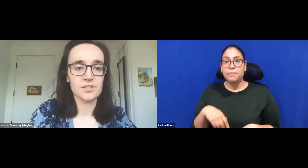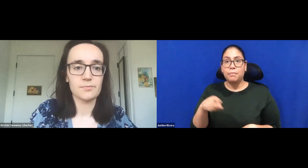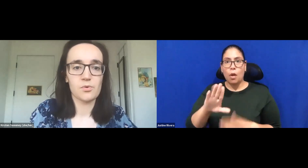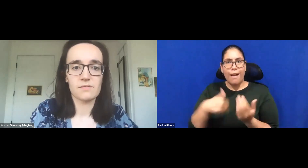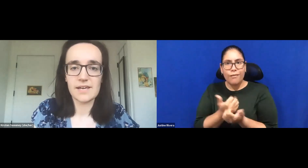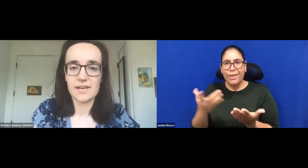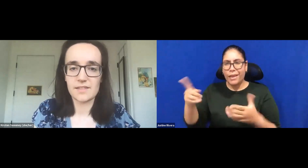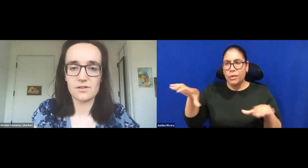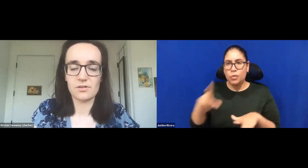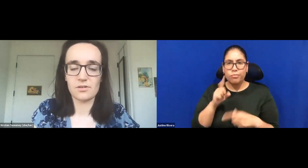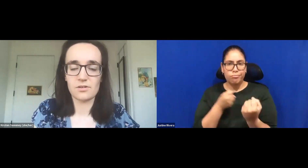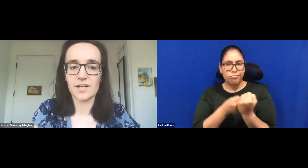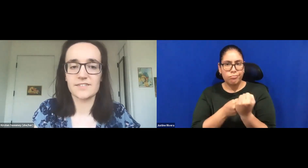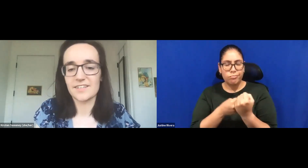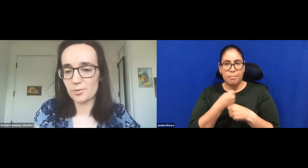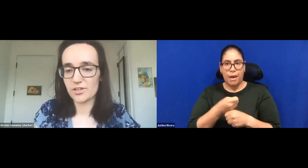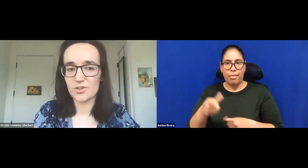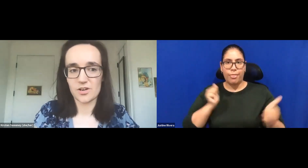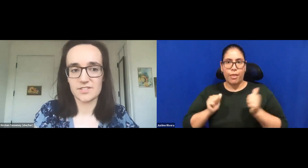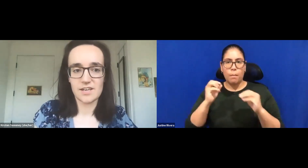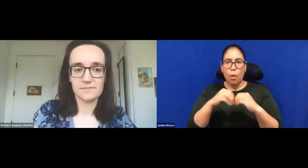to support making theater more accessible in New York City.